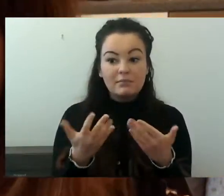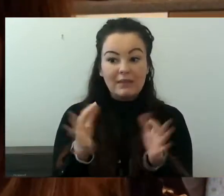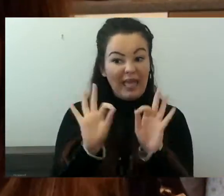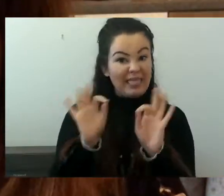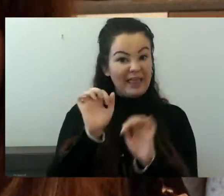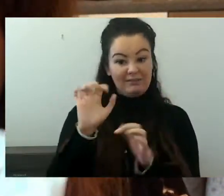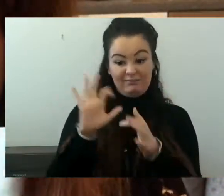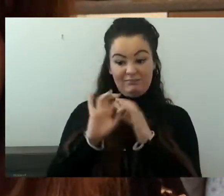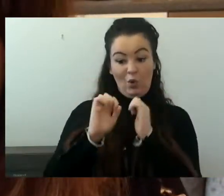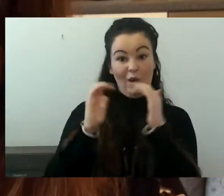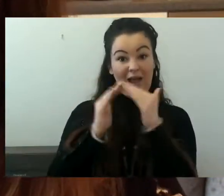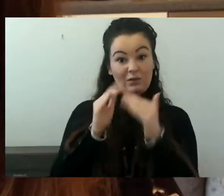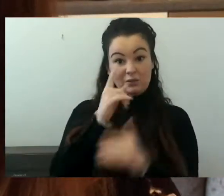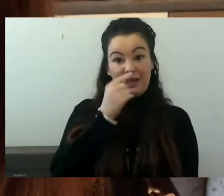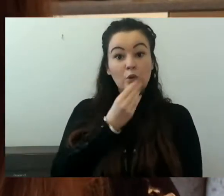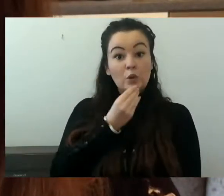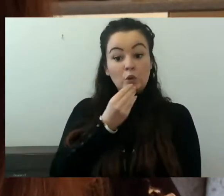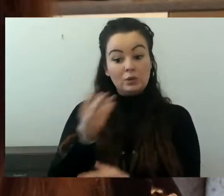if you've got anything around the house you can use.